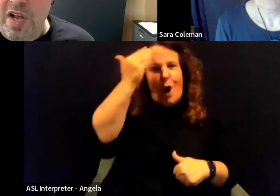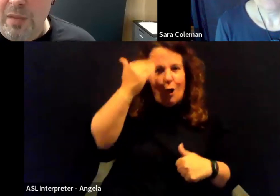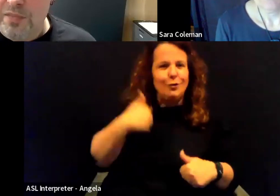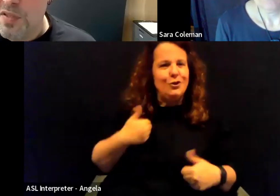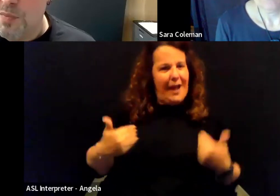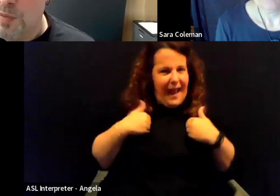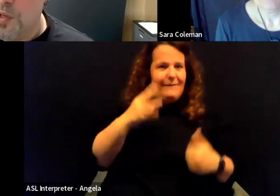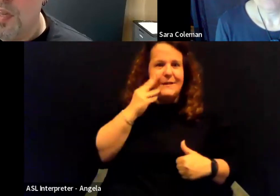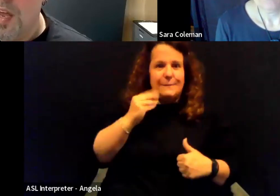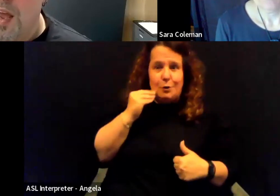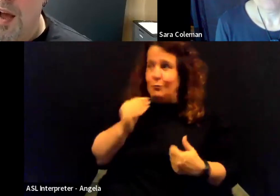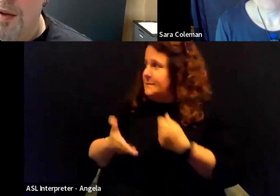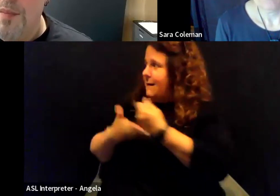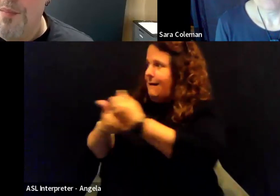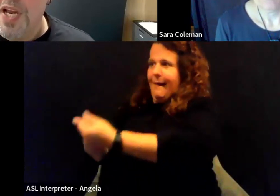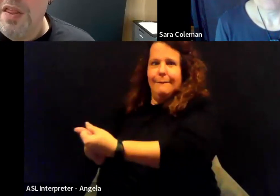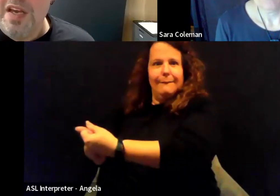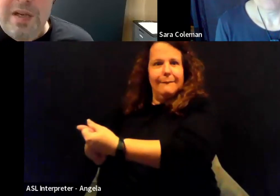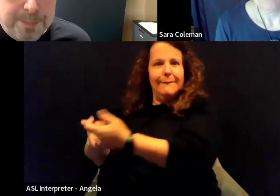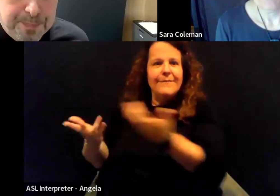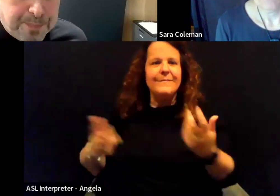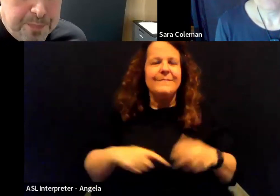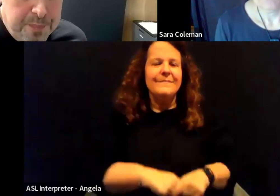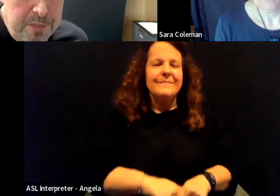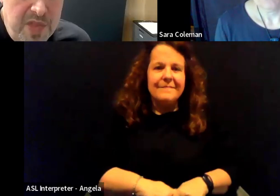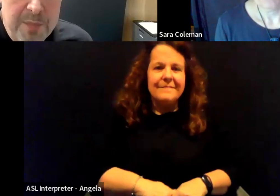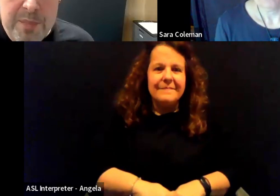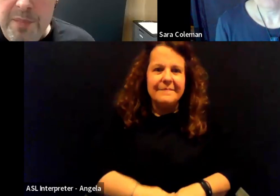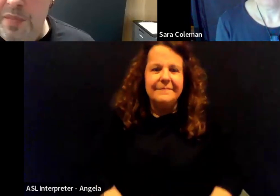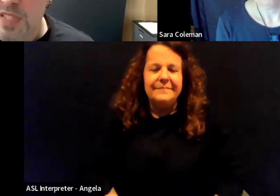, but I think disability, I think people with